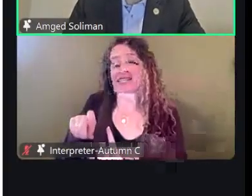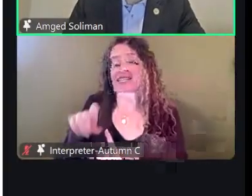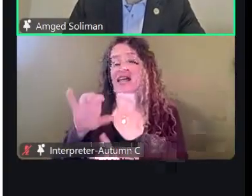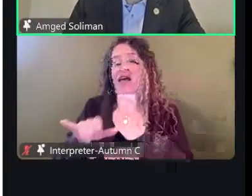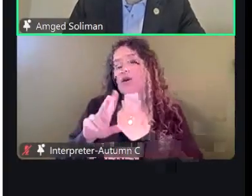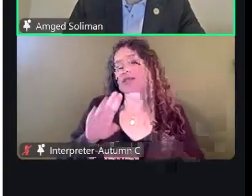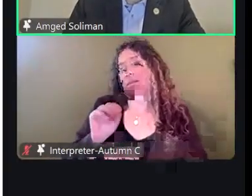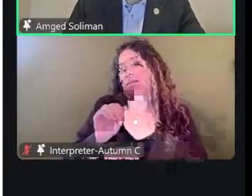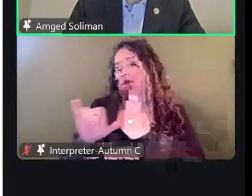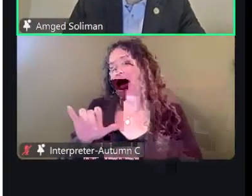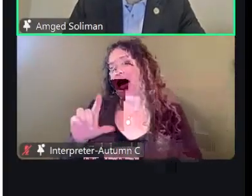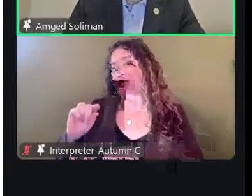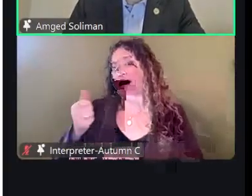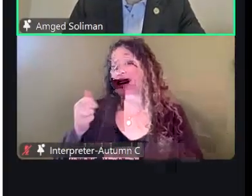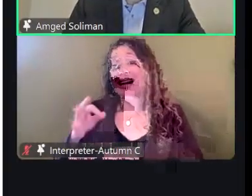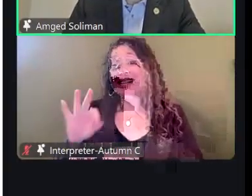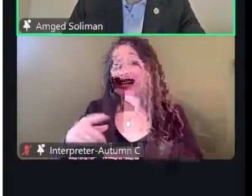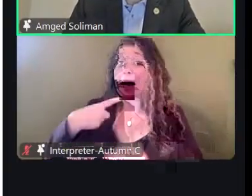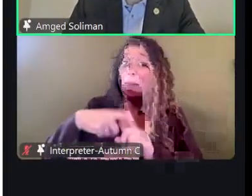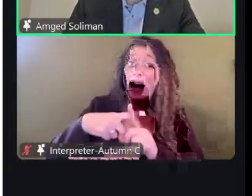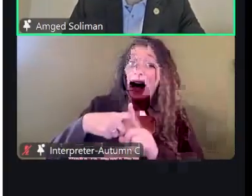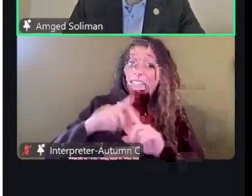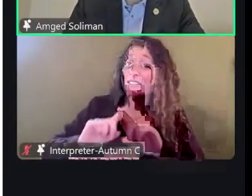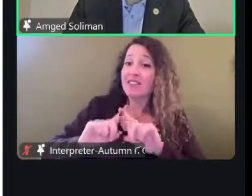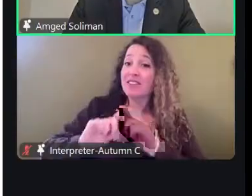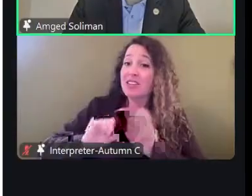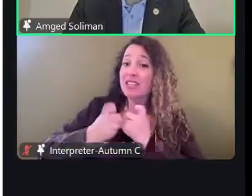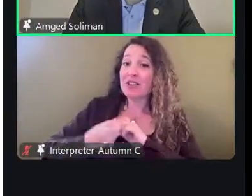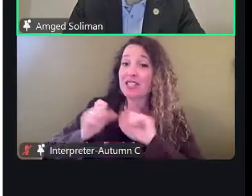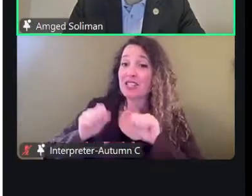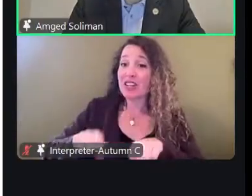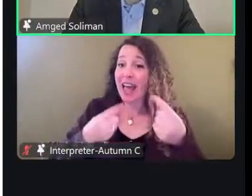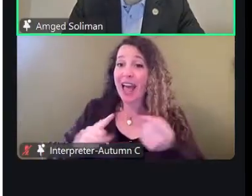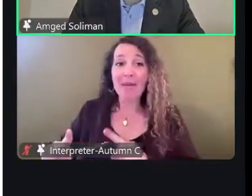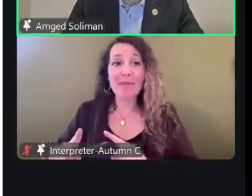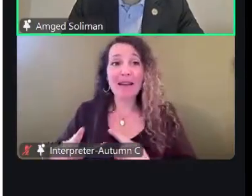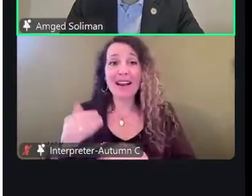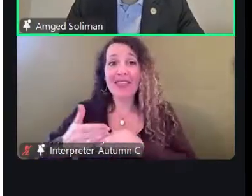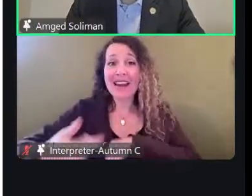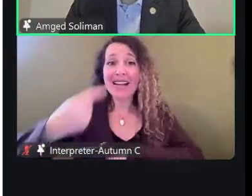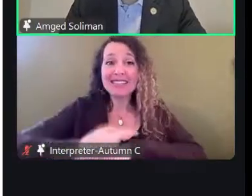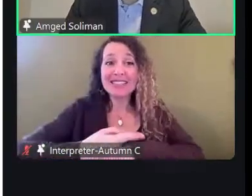a positive difference can happen because the next day we saw that Bella got the treatment